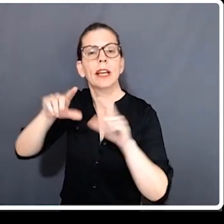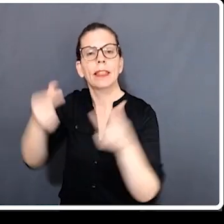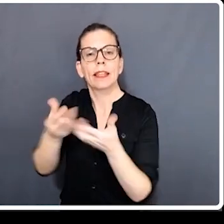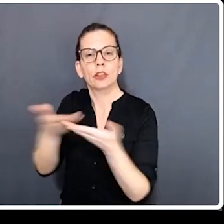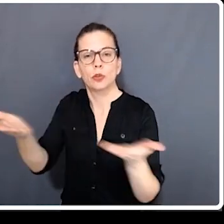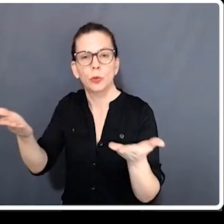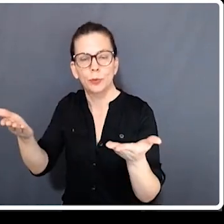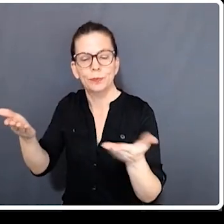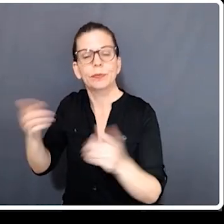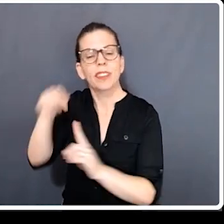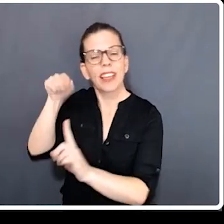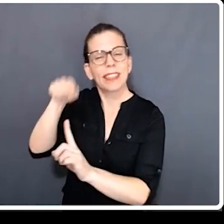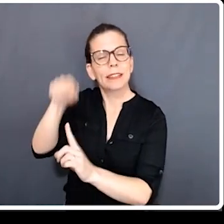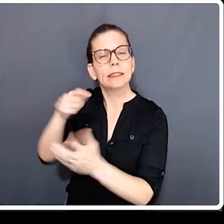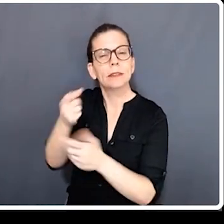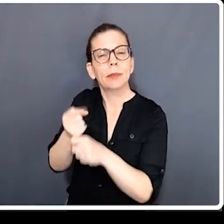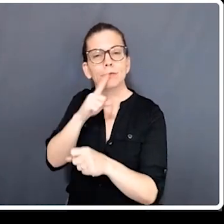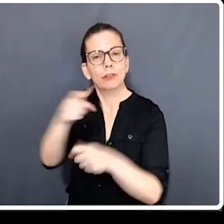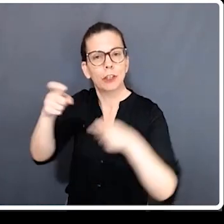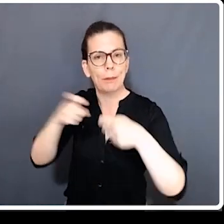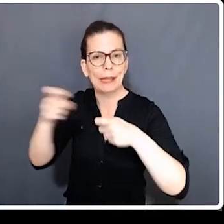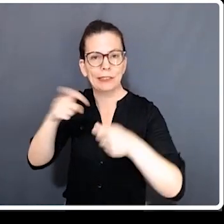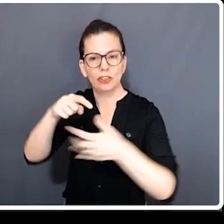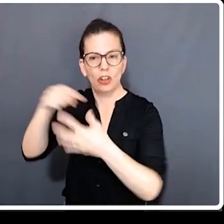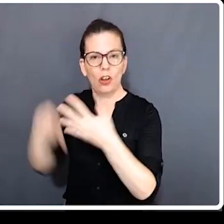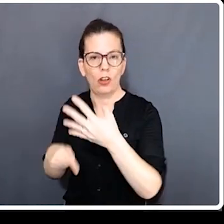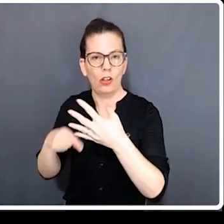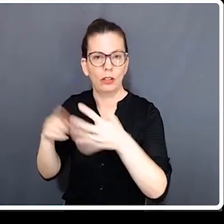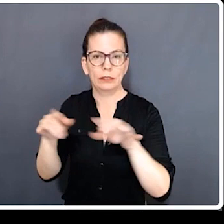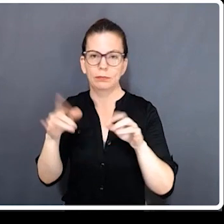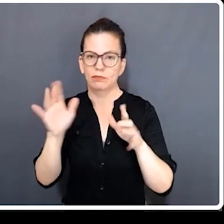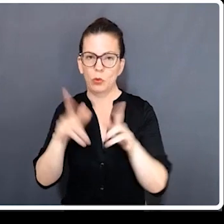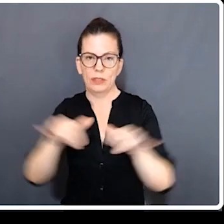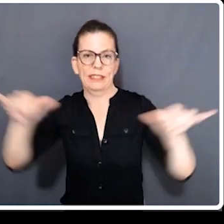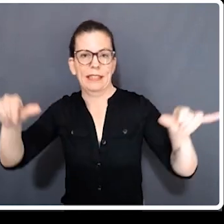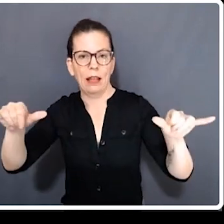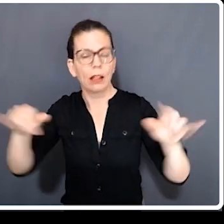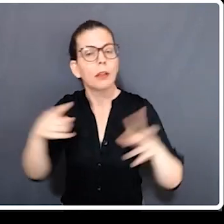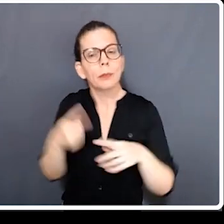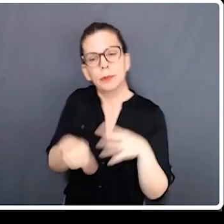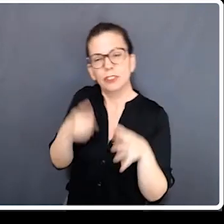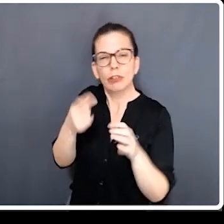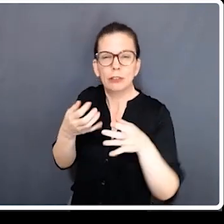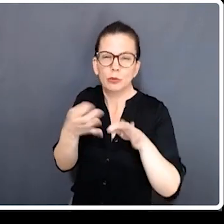On the thing group they ensures that you are able to manage these devices at scale, but for the simplicity of this demo,